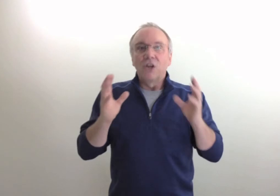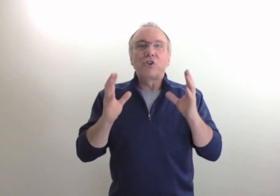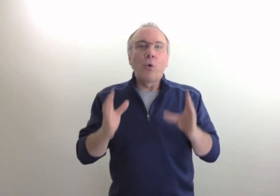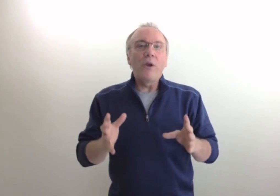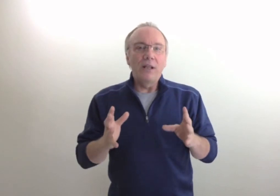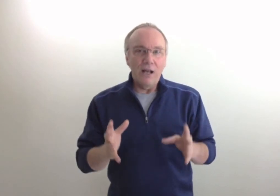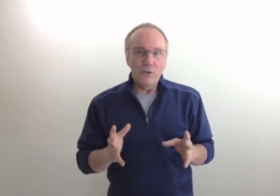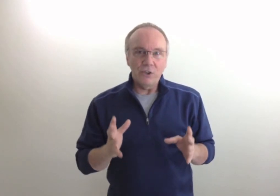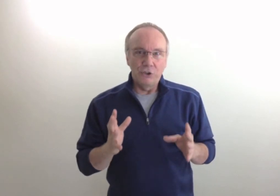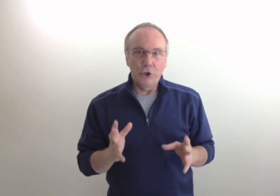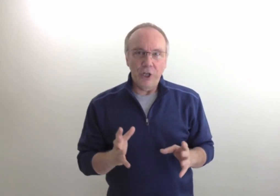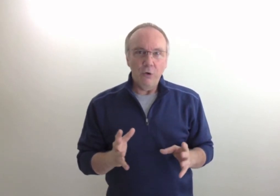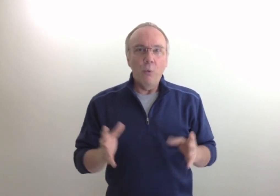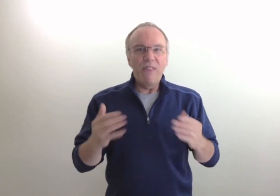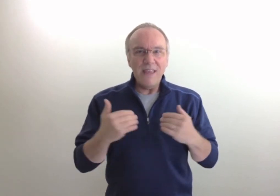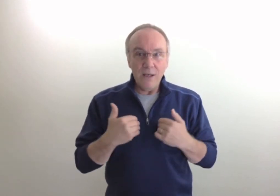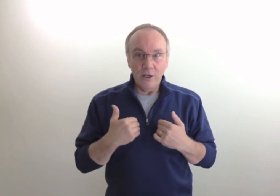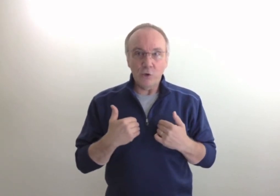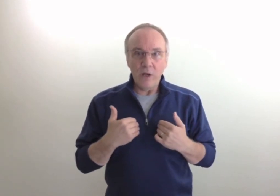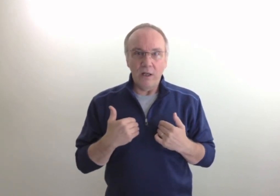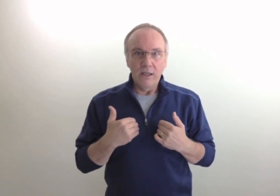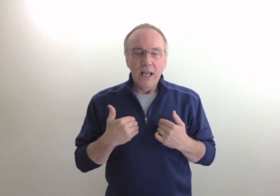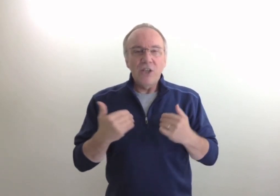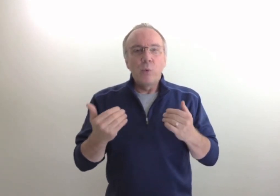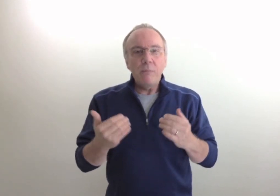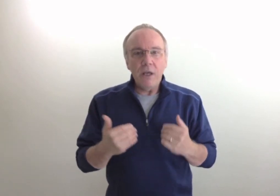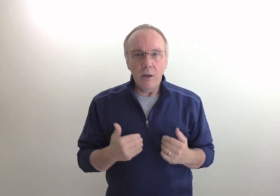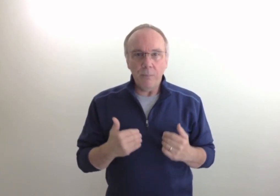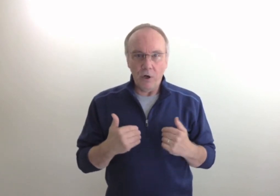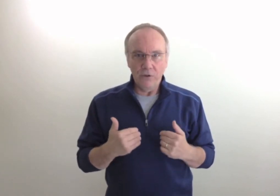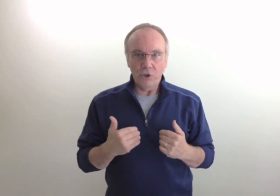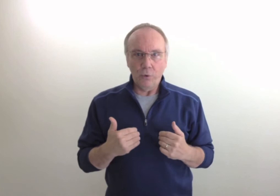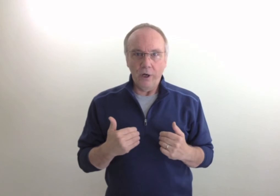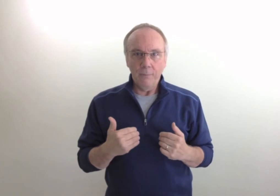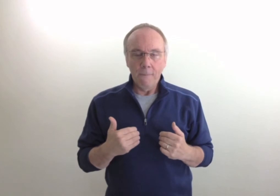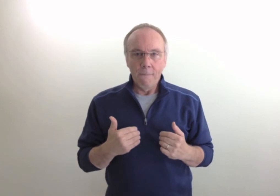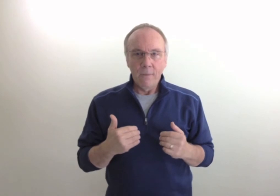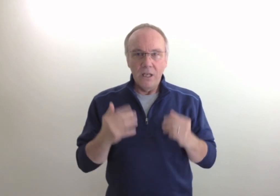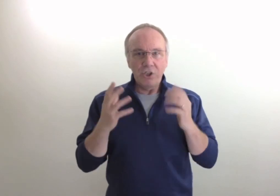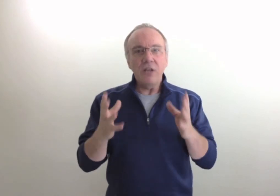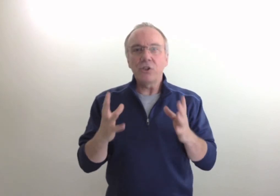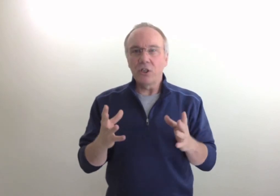A story allows a journey within as well, we become part of the story. It changing us as